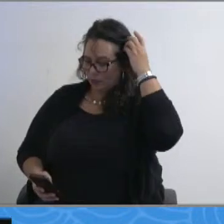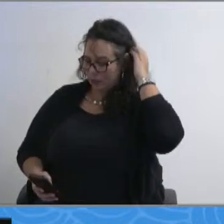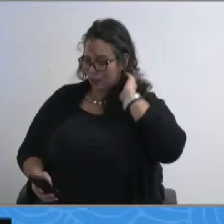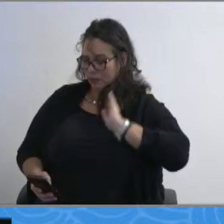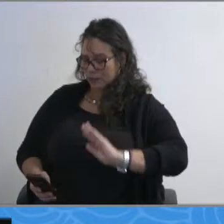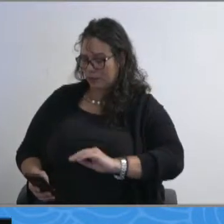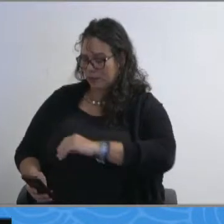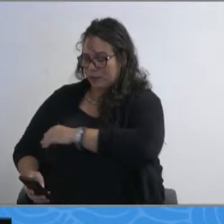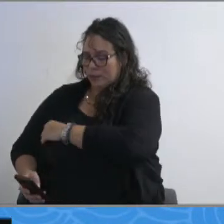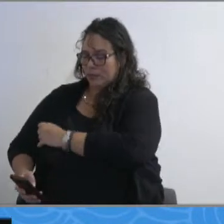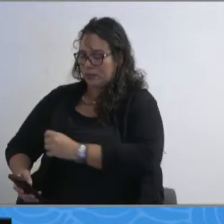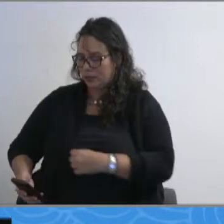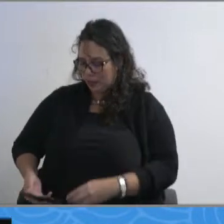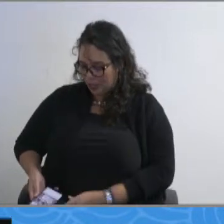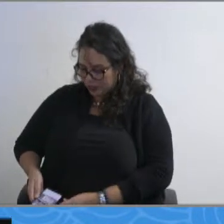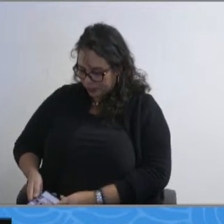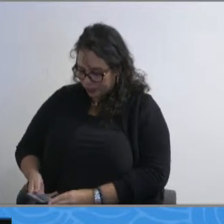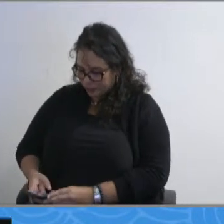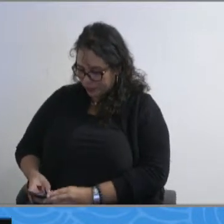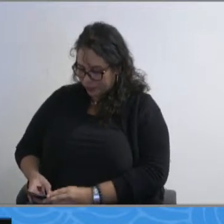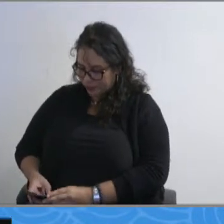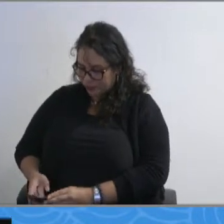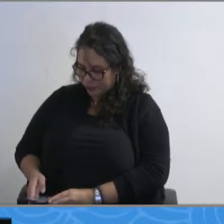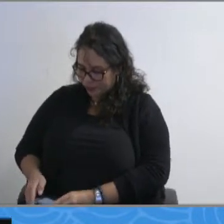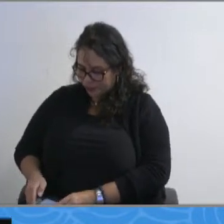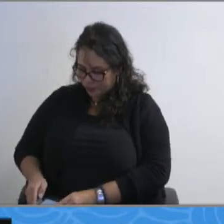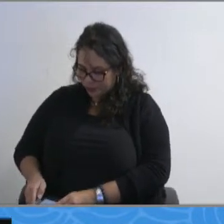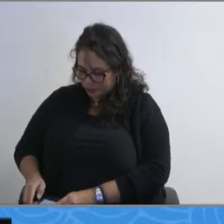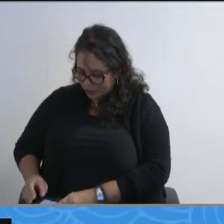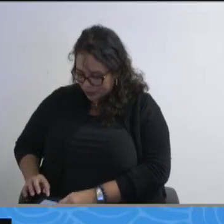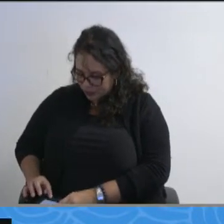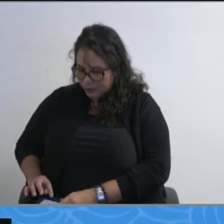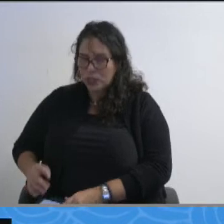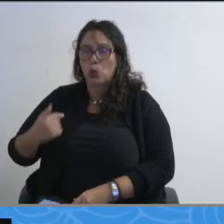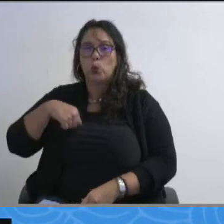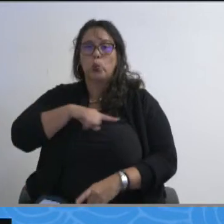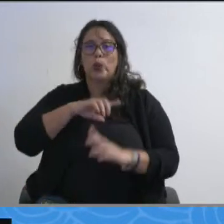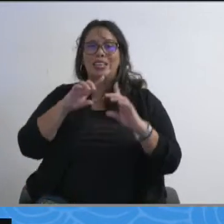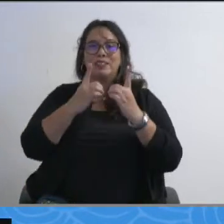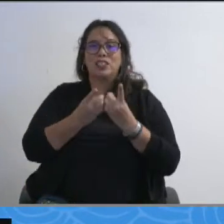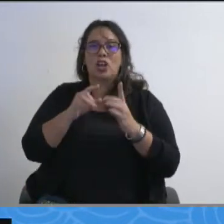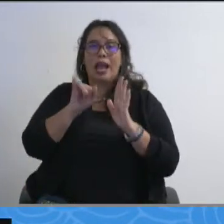This new intervention, we as a district, have identified the need.